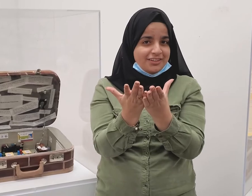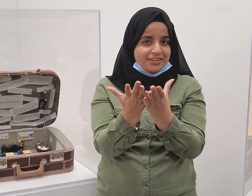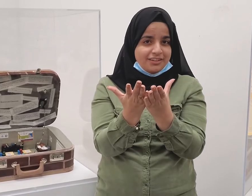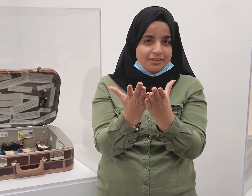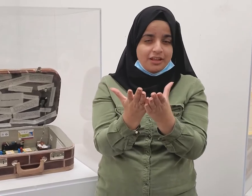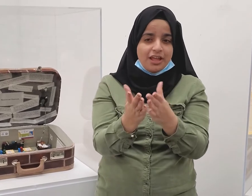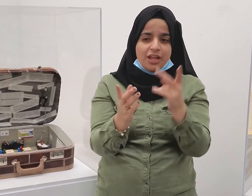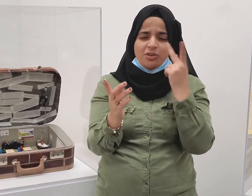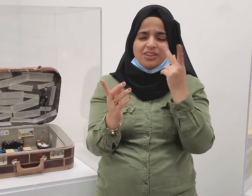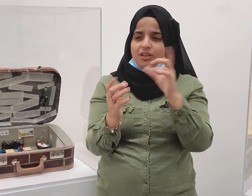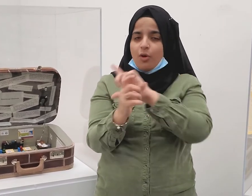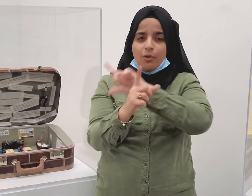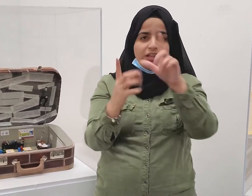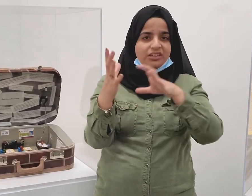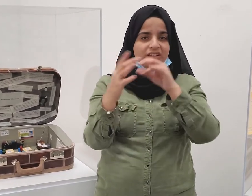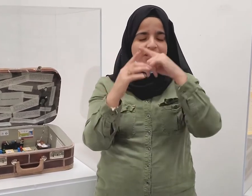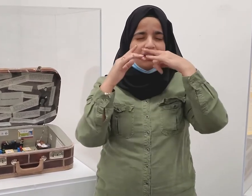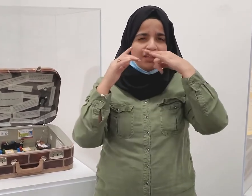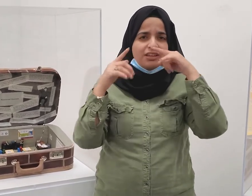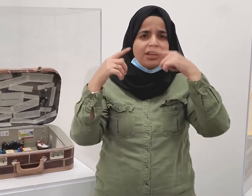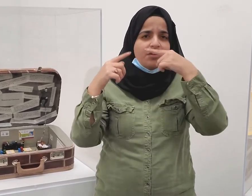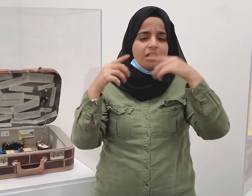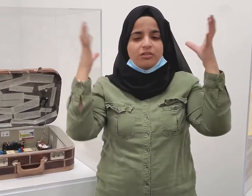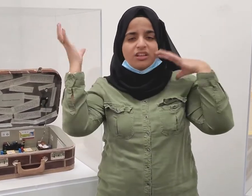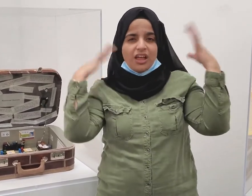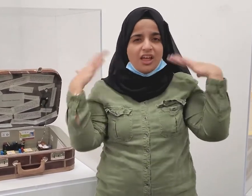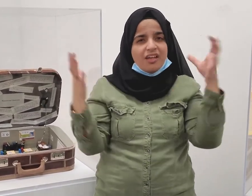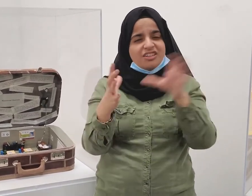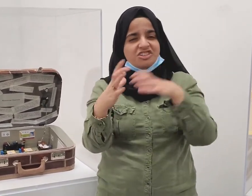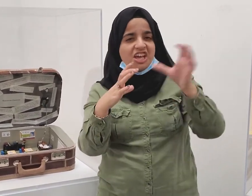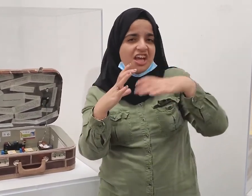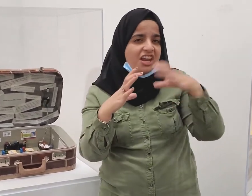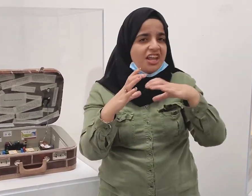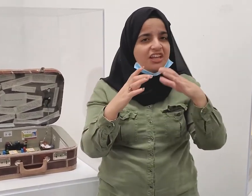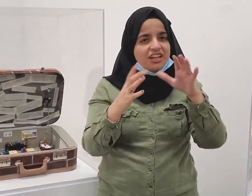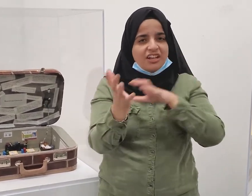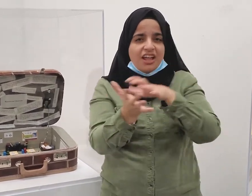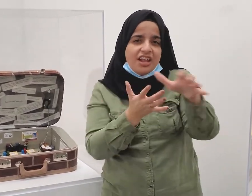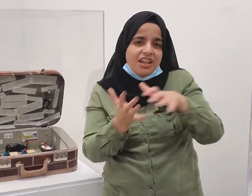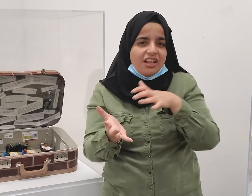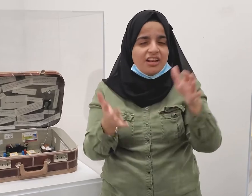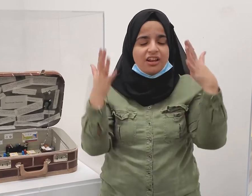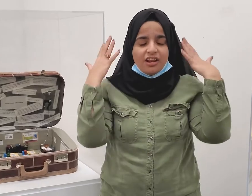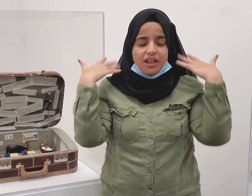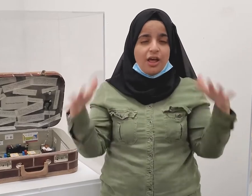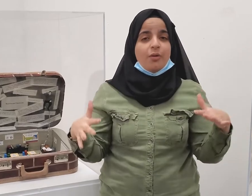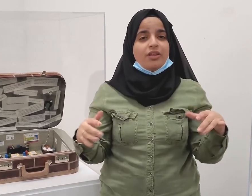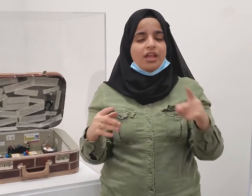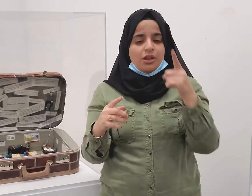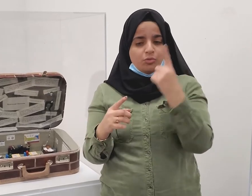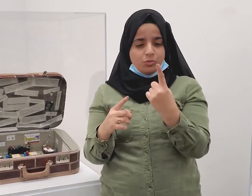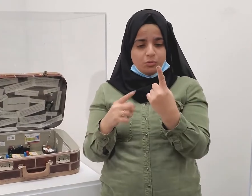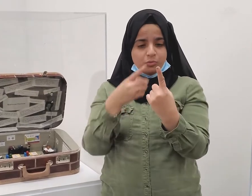you see all of the different kids, they're chatting. It's really loud. They're laughing.